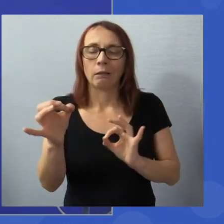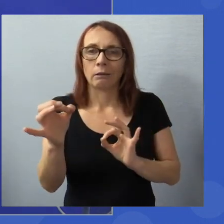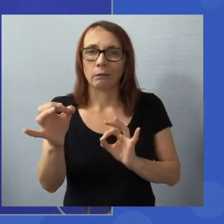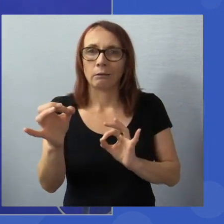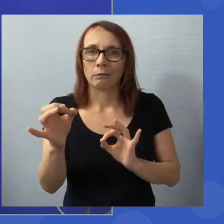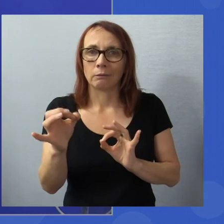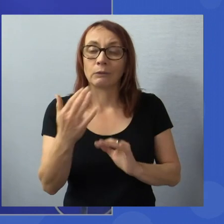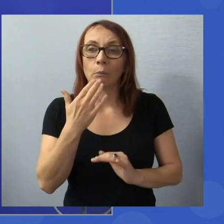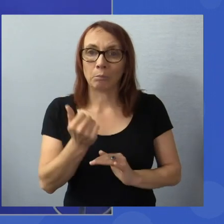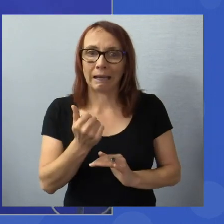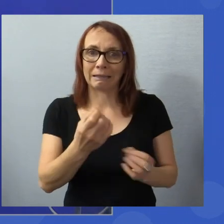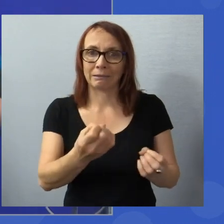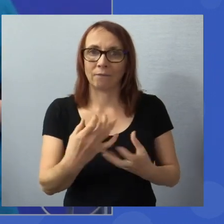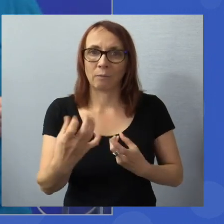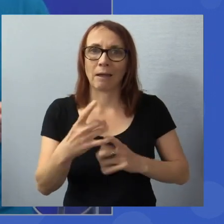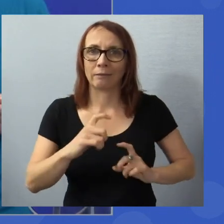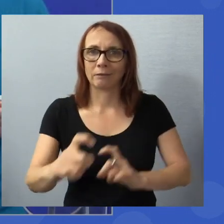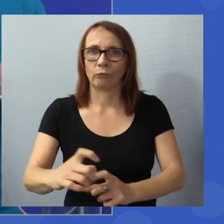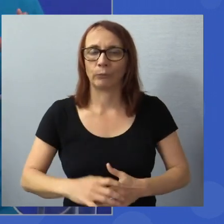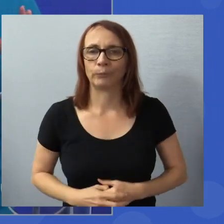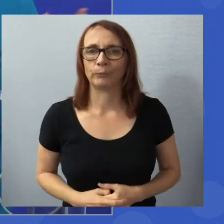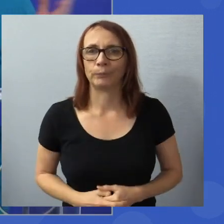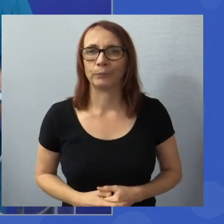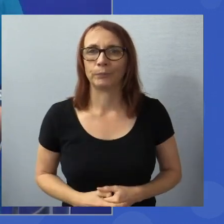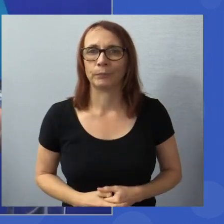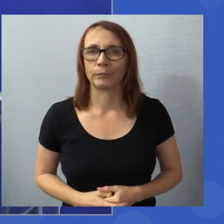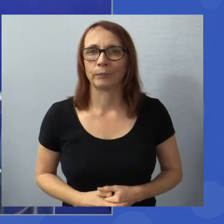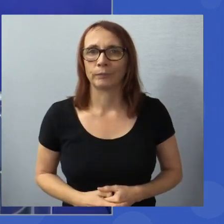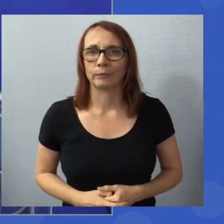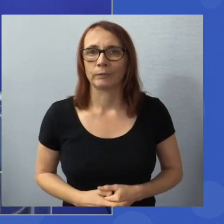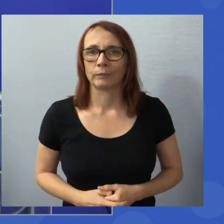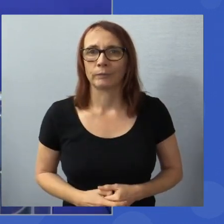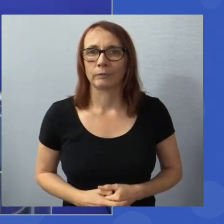do keep giving us this continuous feedback just a few points that I need